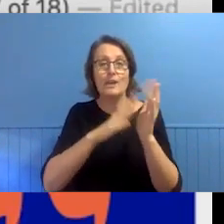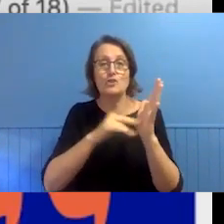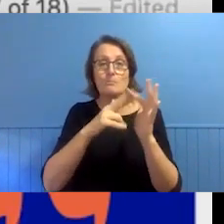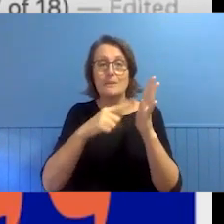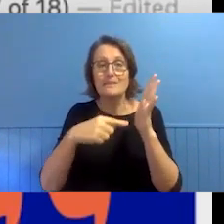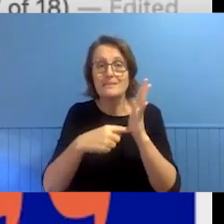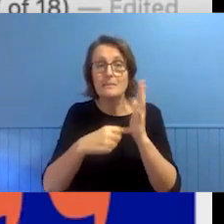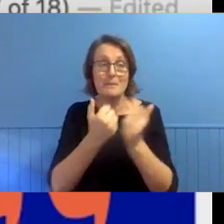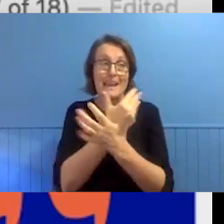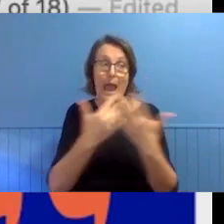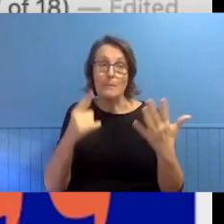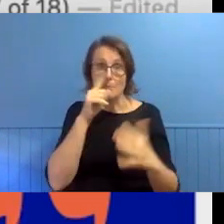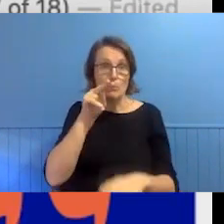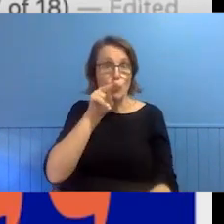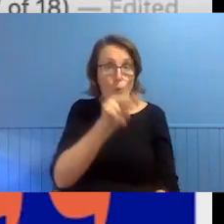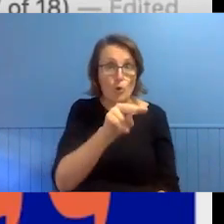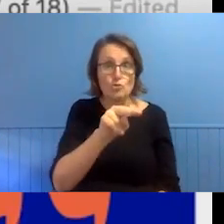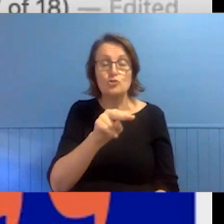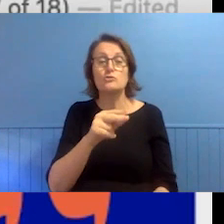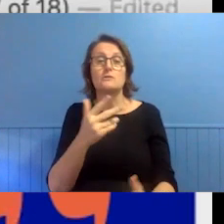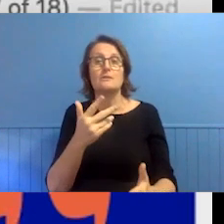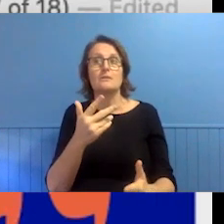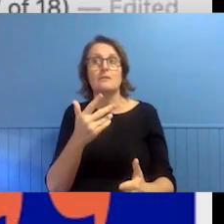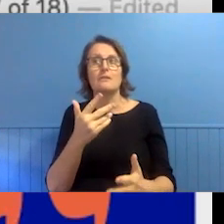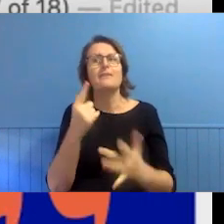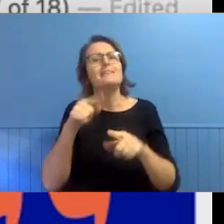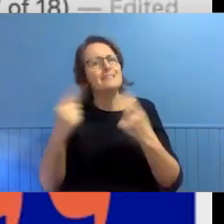engagement. It's one of the indicators that something might be